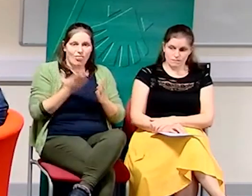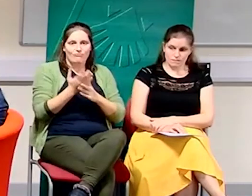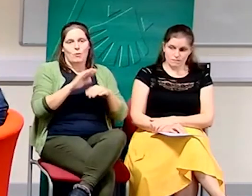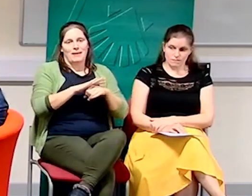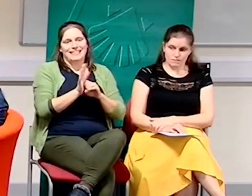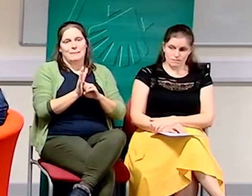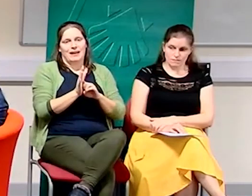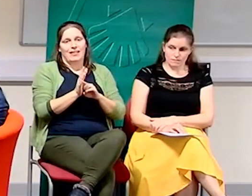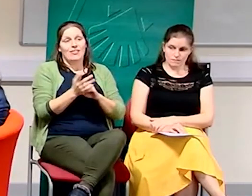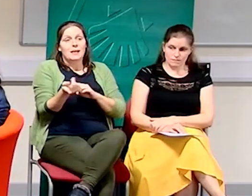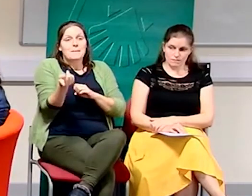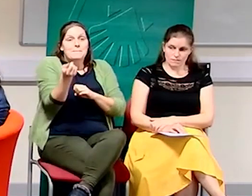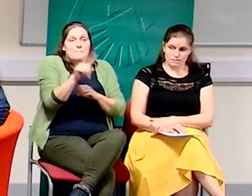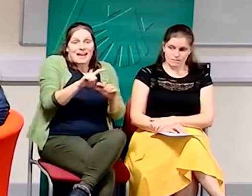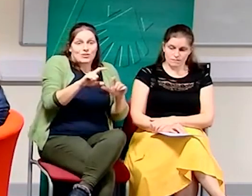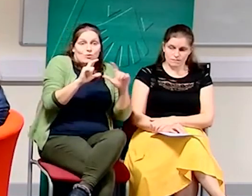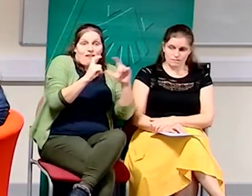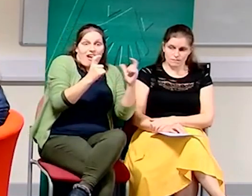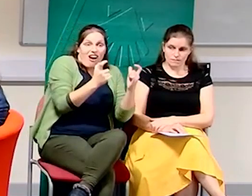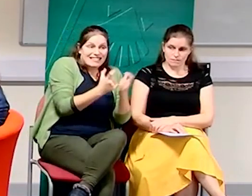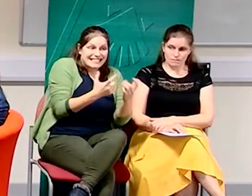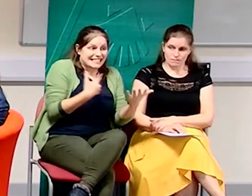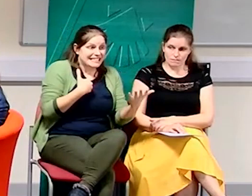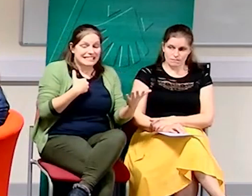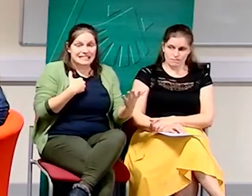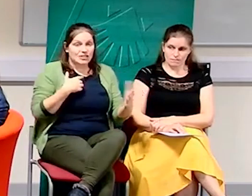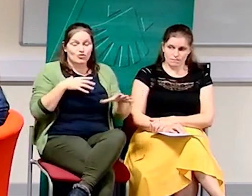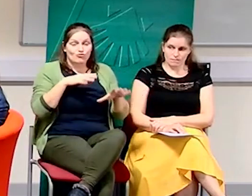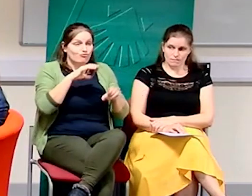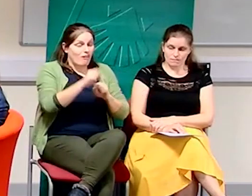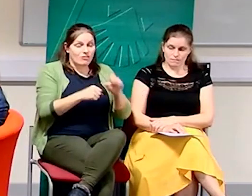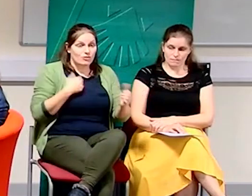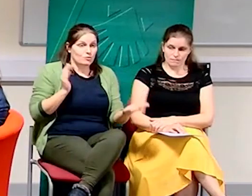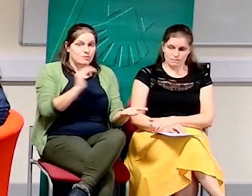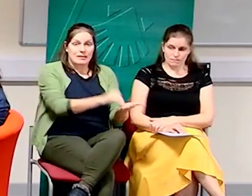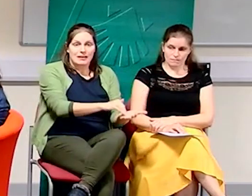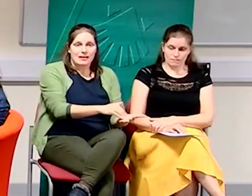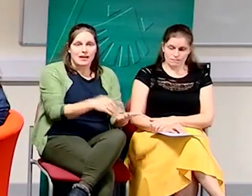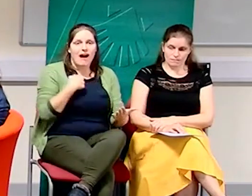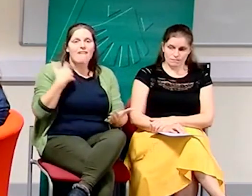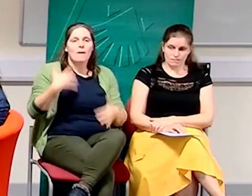and I my attendance dropped because I struggle as well as I have a pain condition like I suffer from